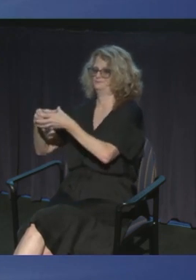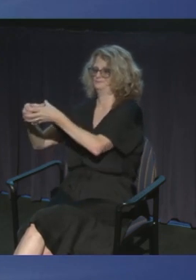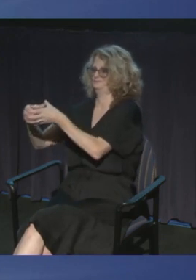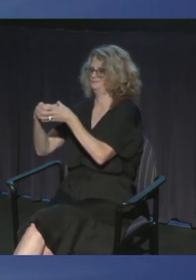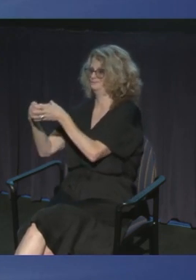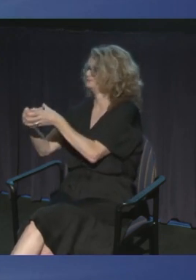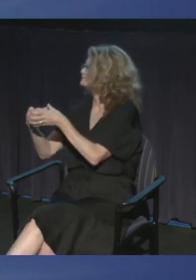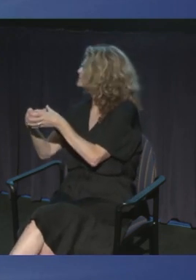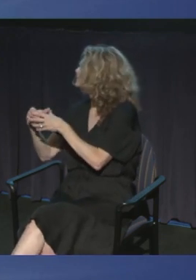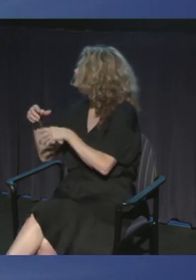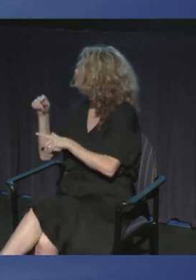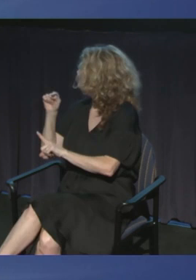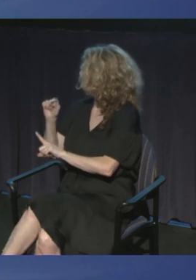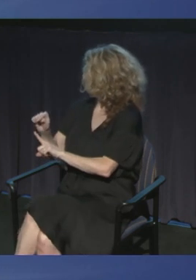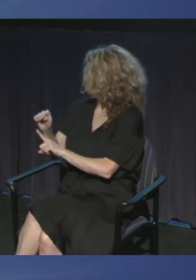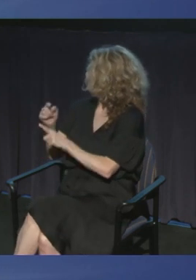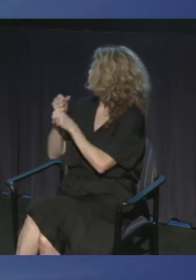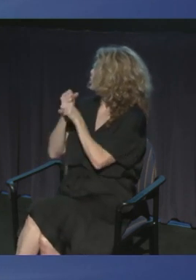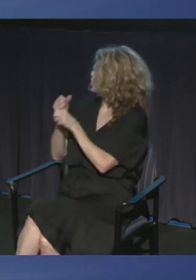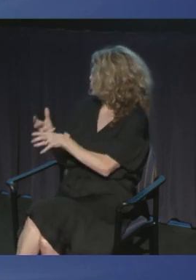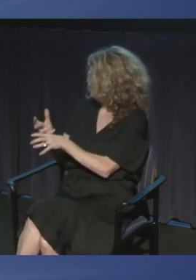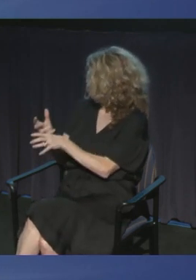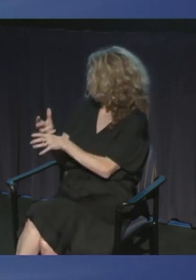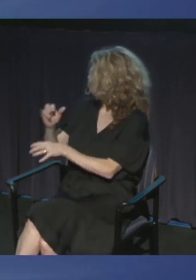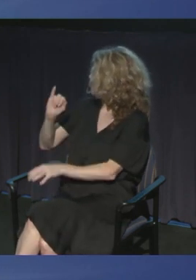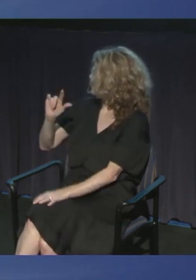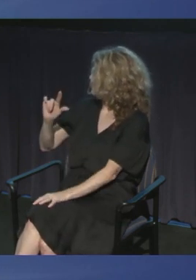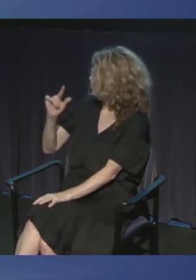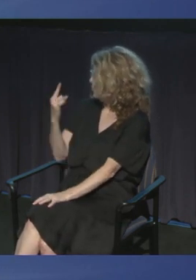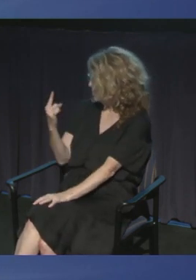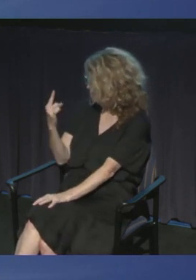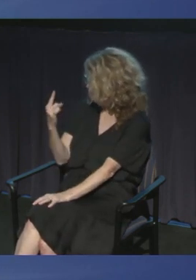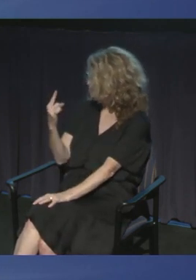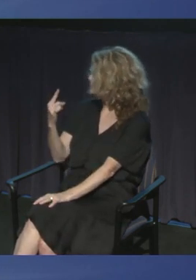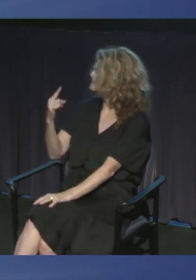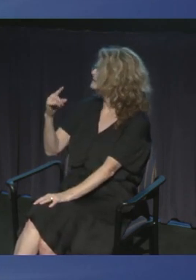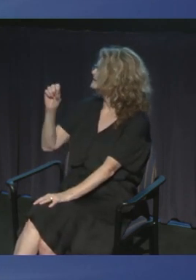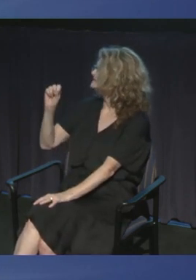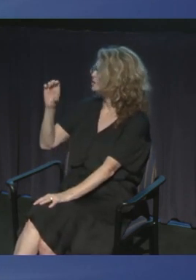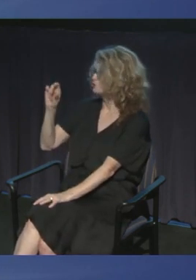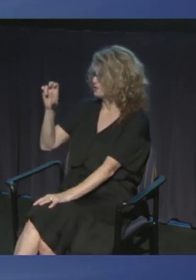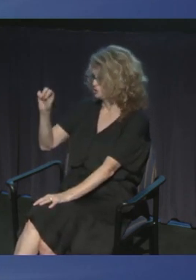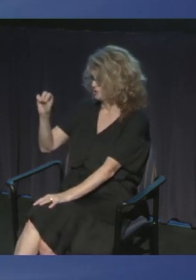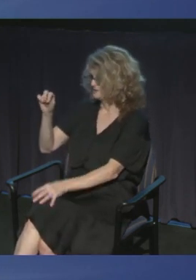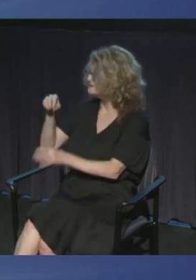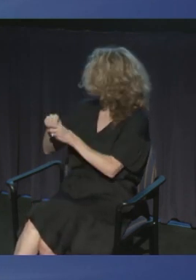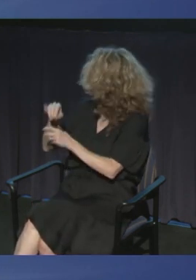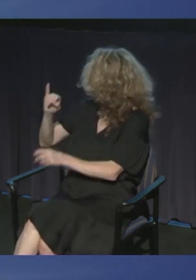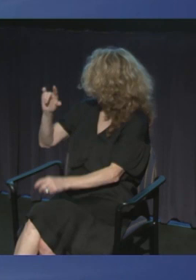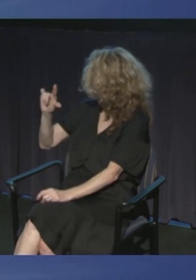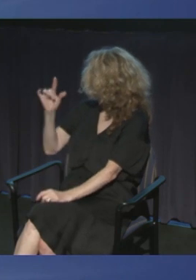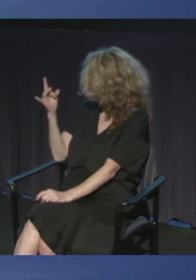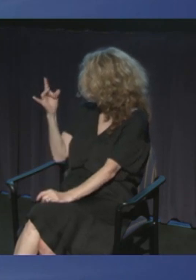AND SO THIS THEN CAUSES IL-1 SECRETION IN IO-8 AND I ALSO